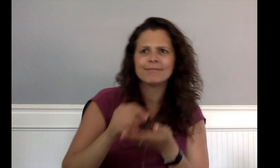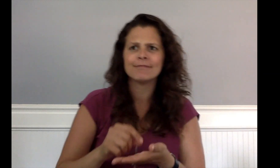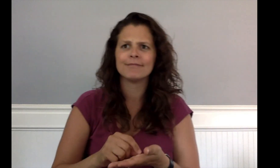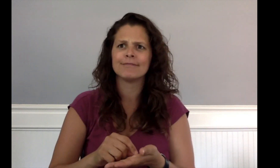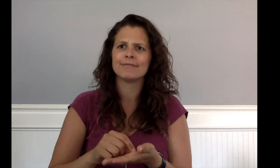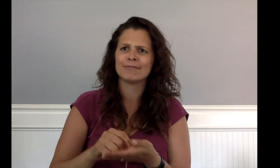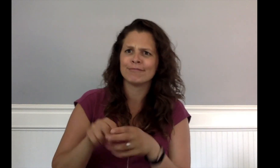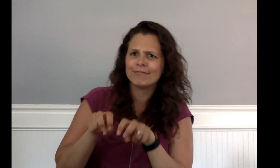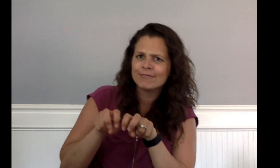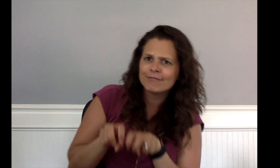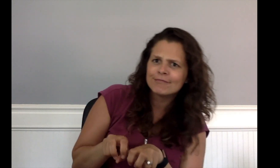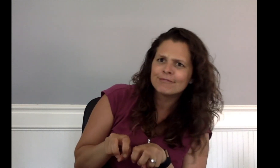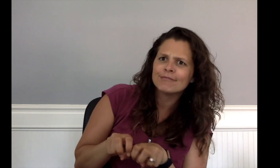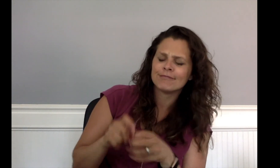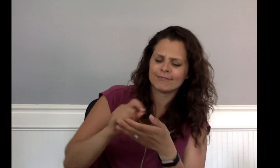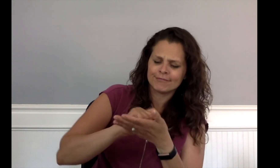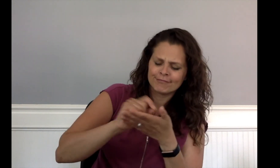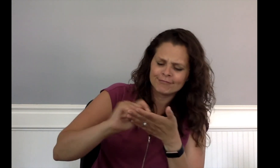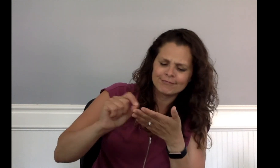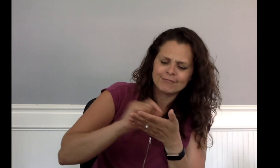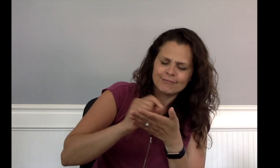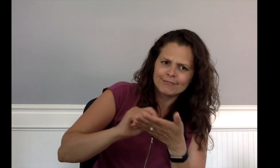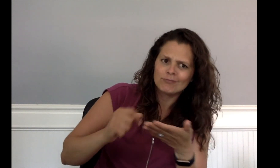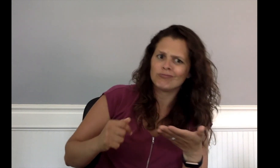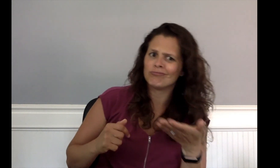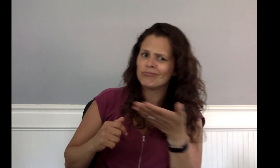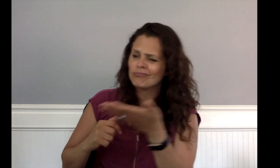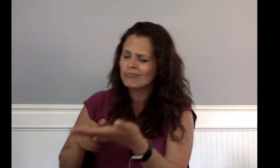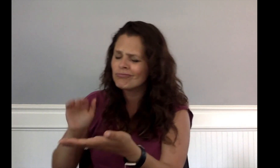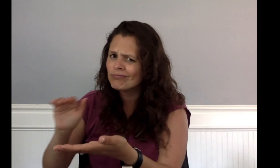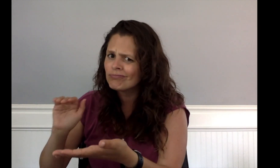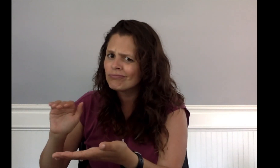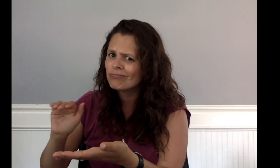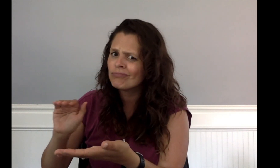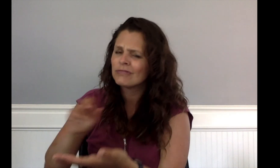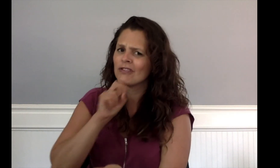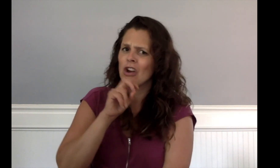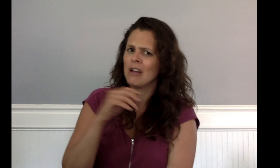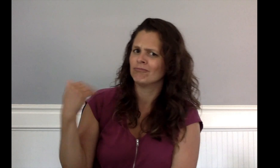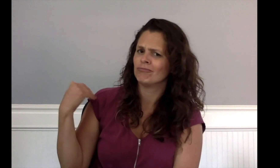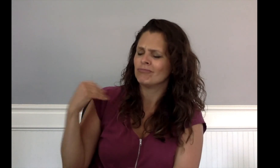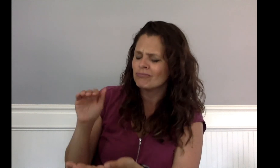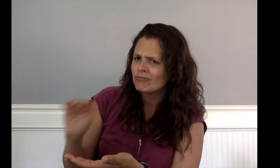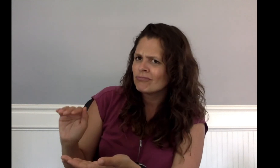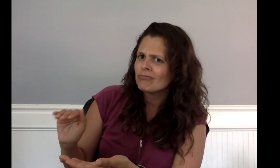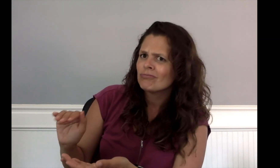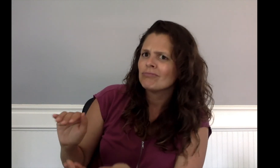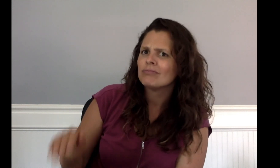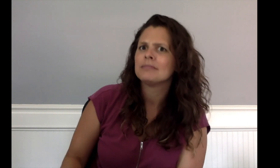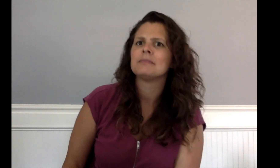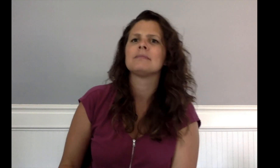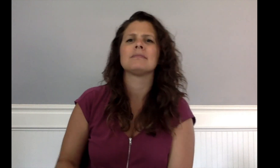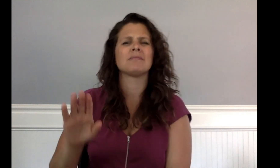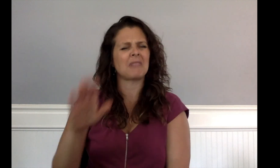He picked up the paper and pen from the floor and sat next to Frog. He wrote a note and tapped Frog’s shoulder.